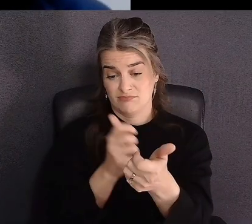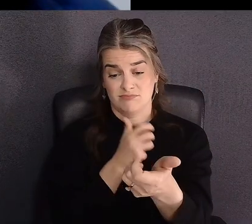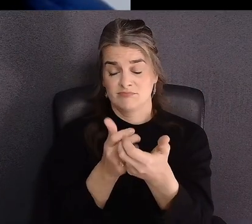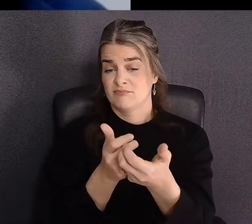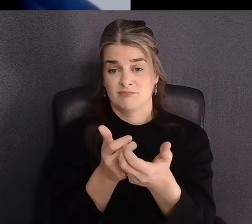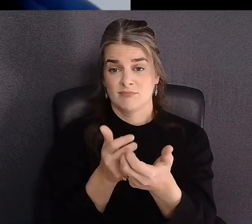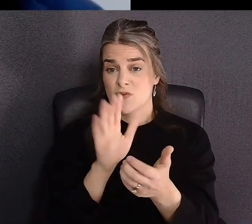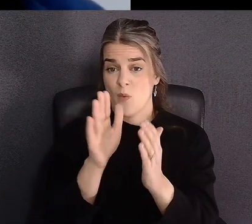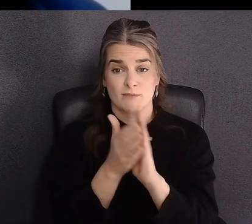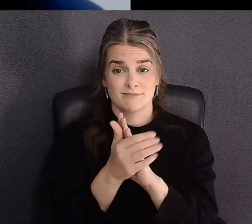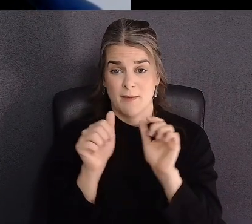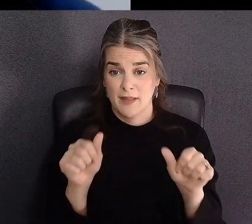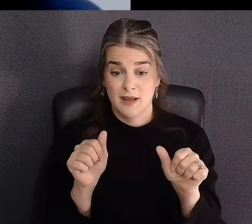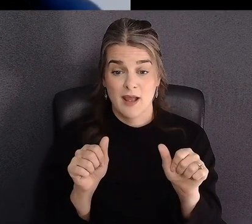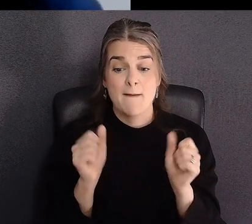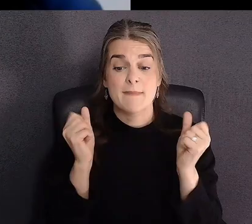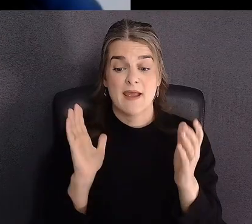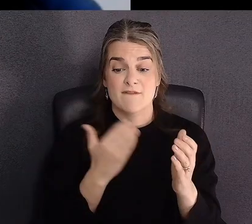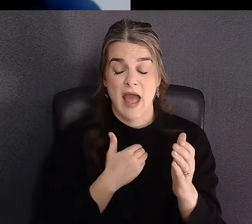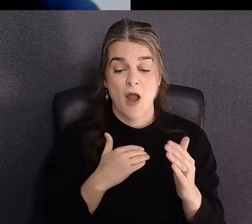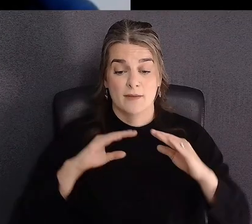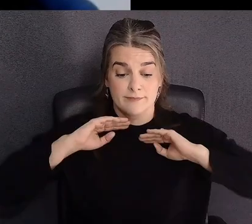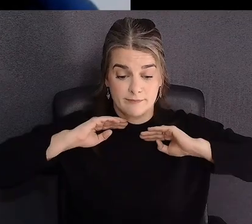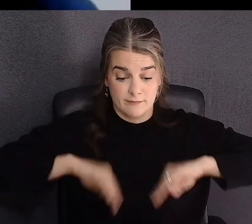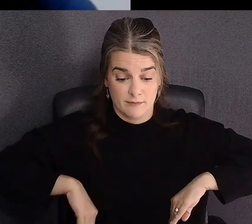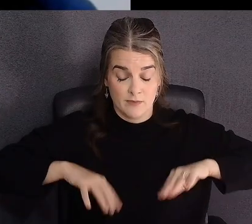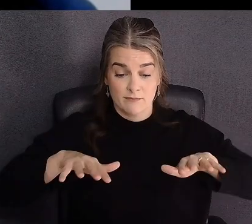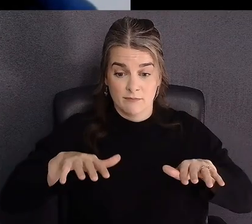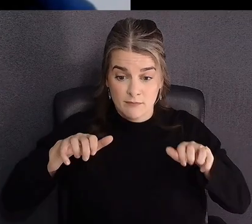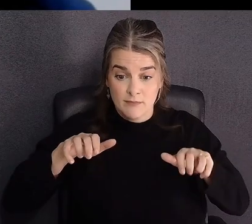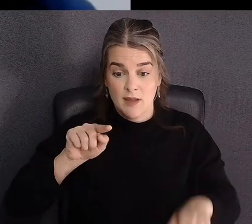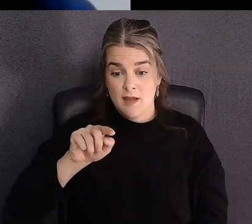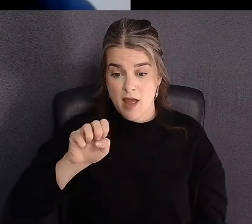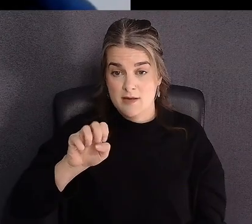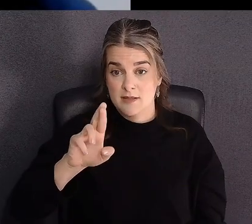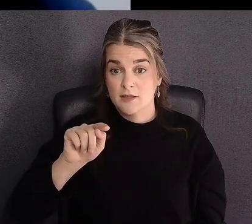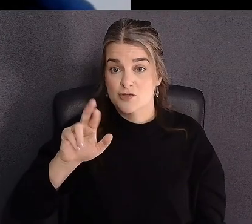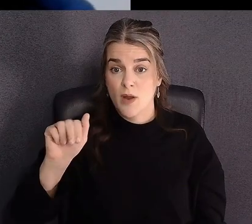So a lot of our tetraplegics use it in U-cuffs.